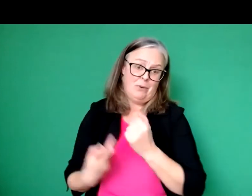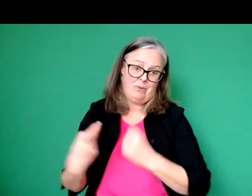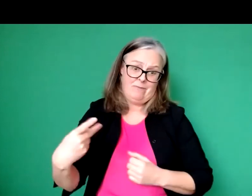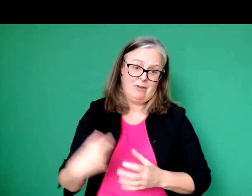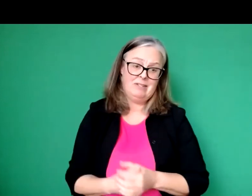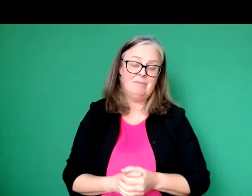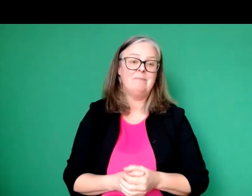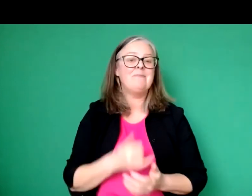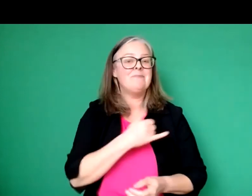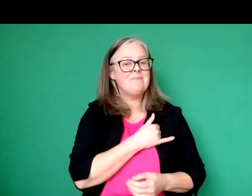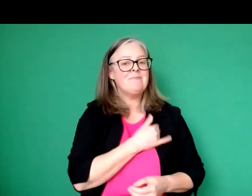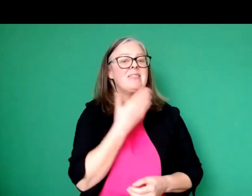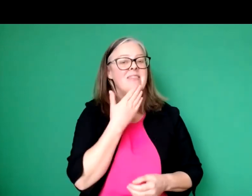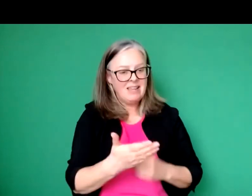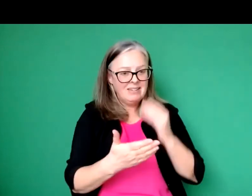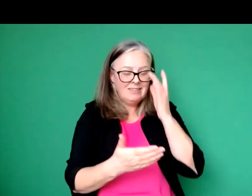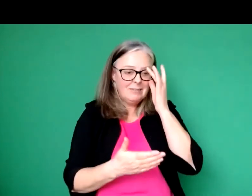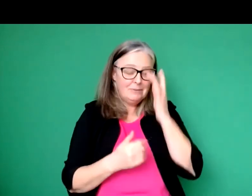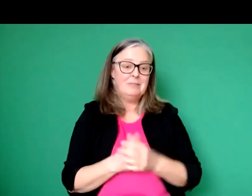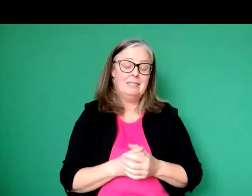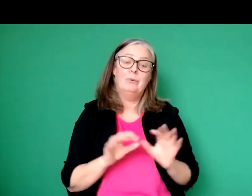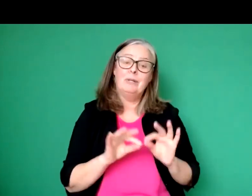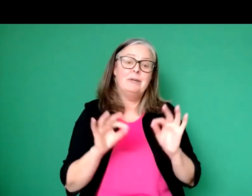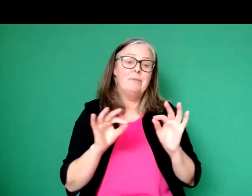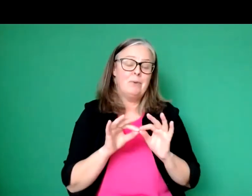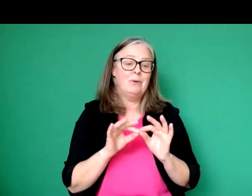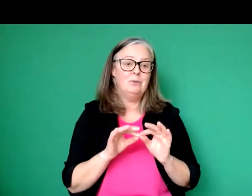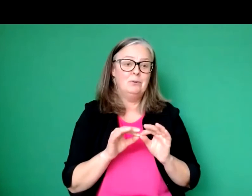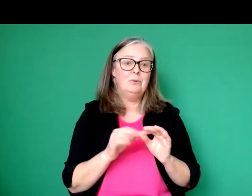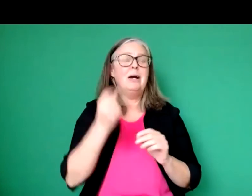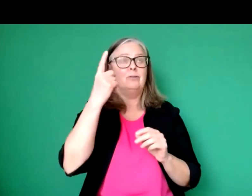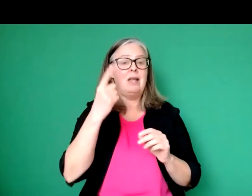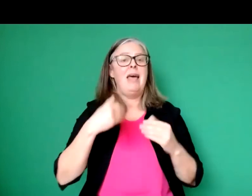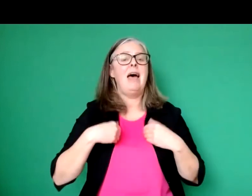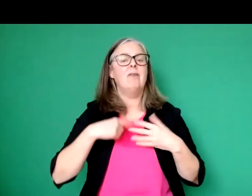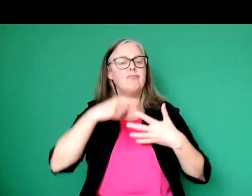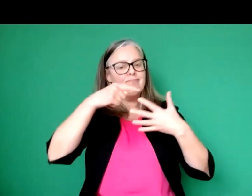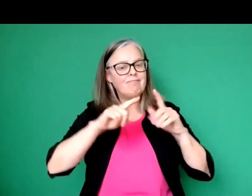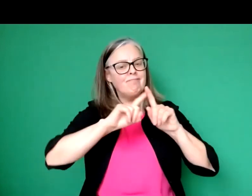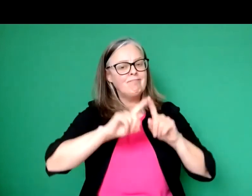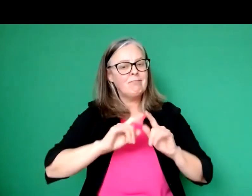um really important to to understand that there are various ways in which dogs can be trained